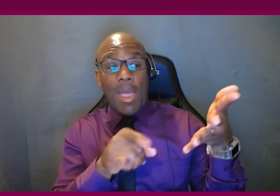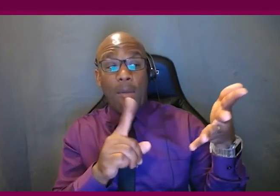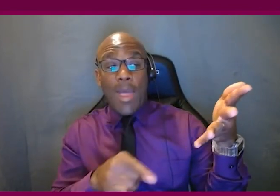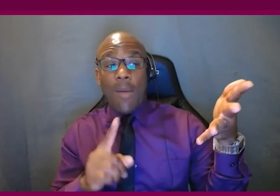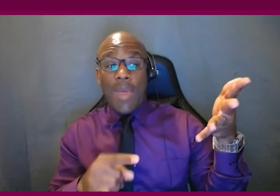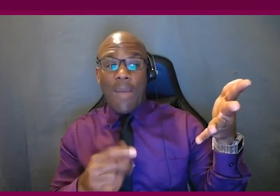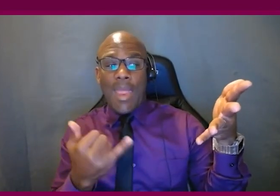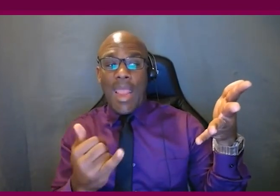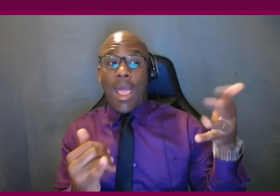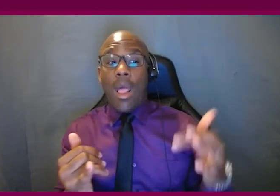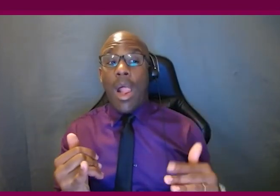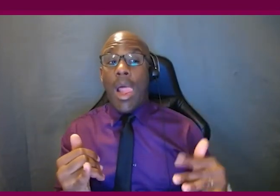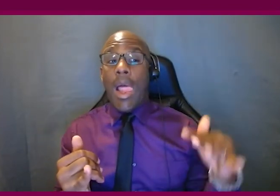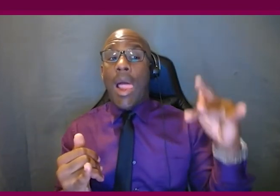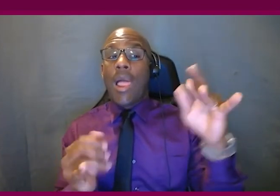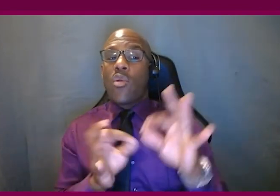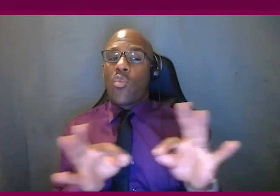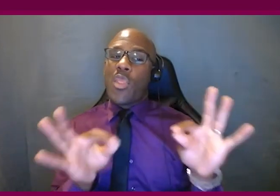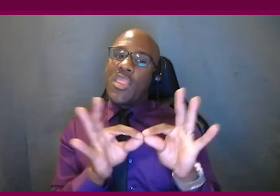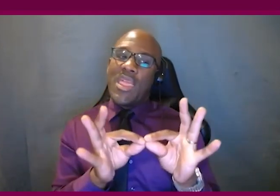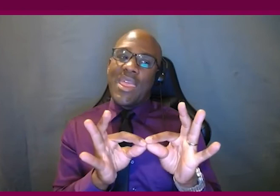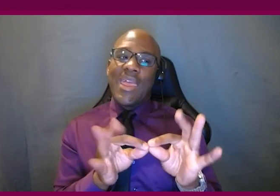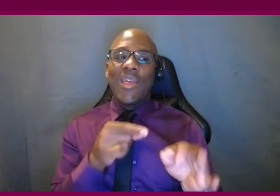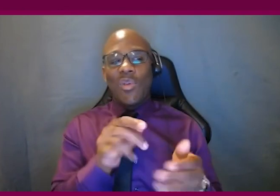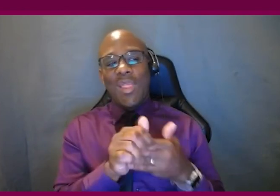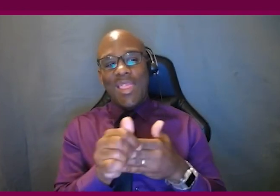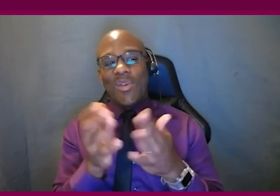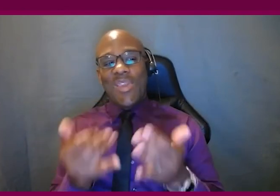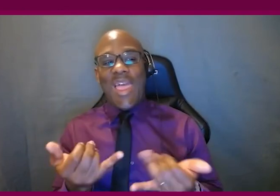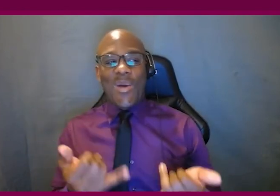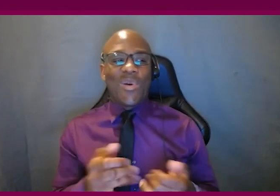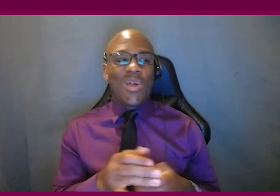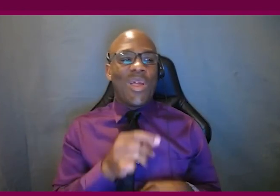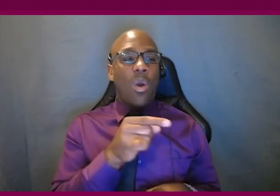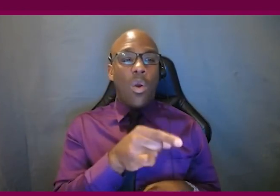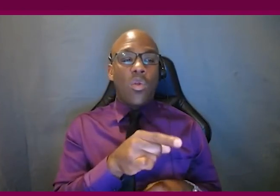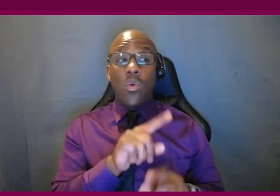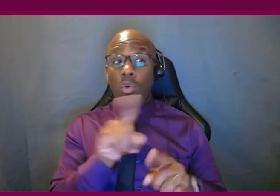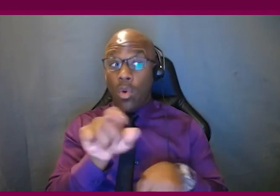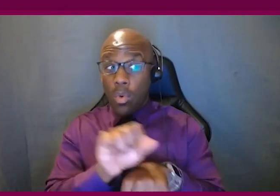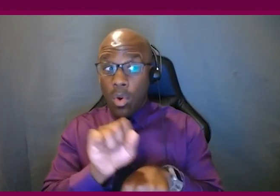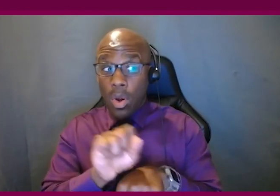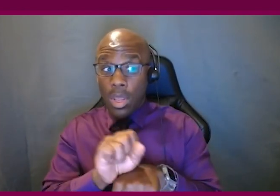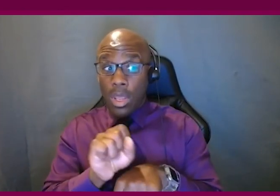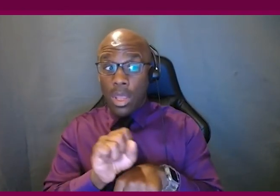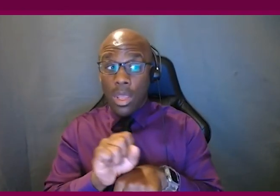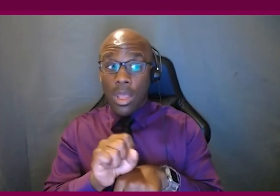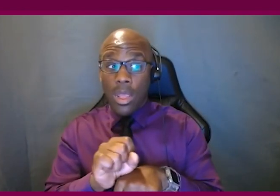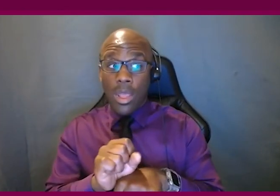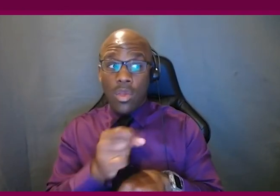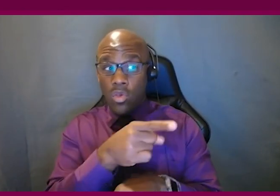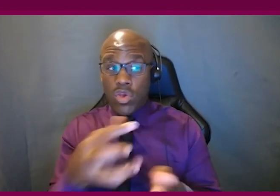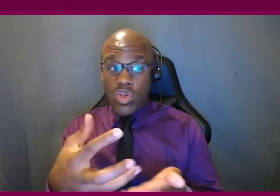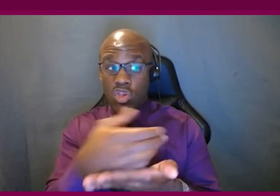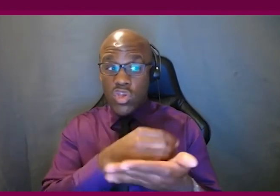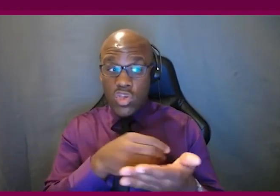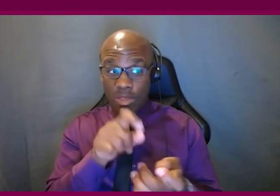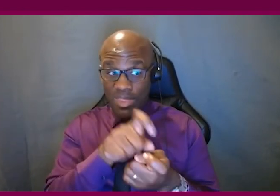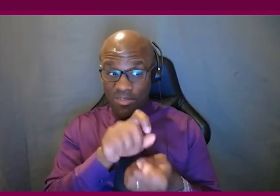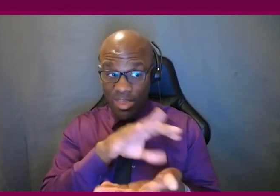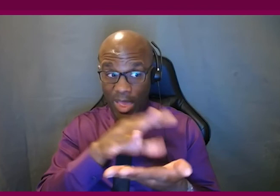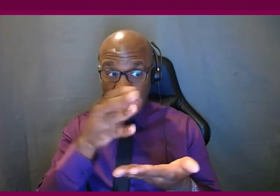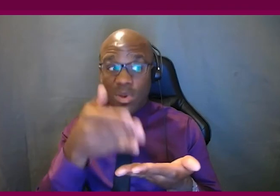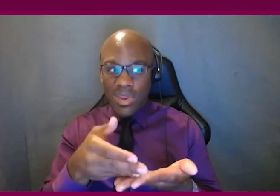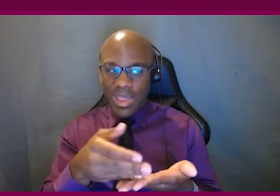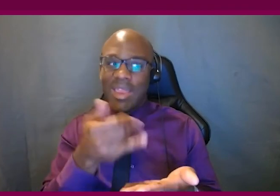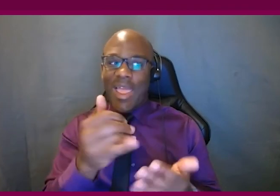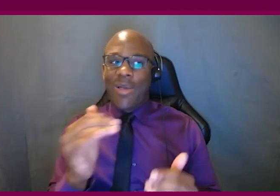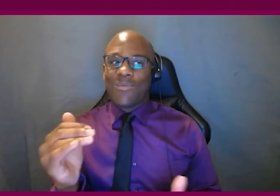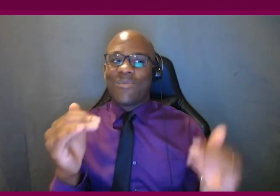And I think we would do a lot better by just making the world, or just even the workplace